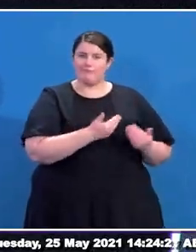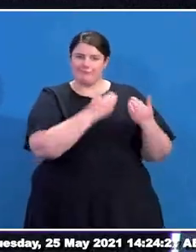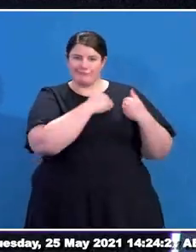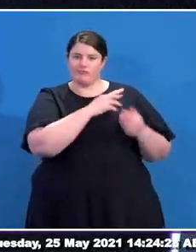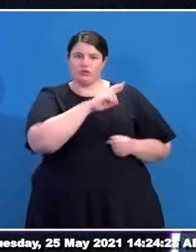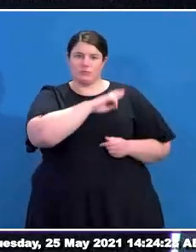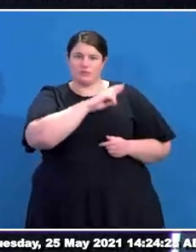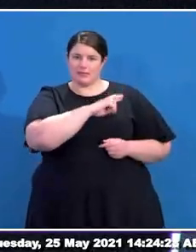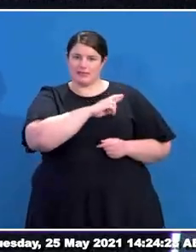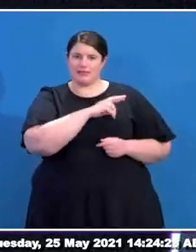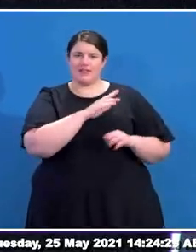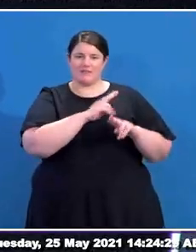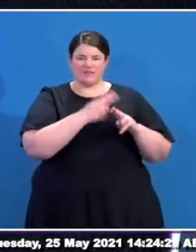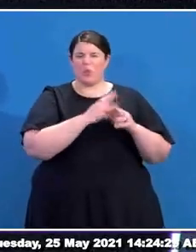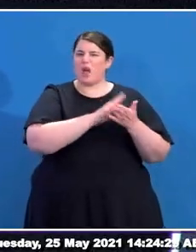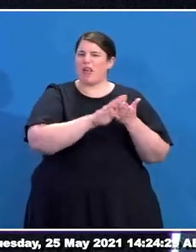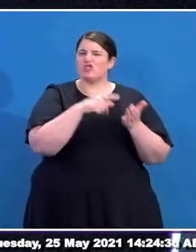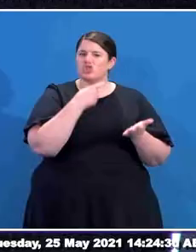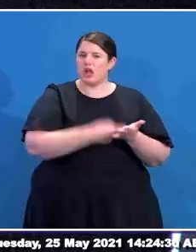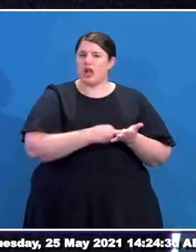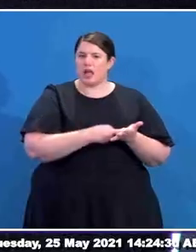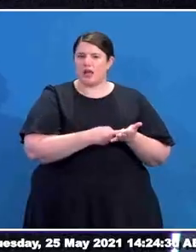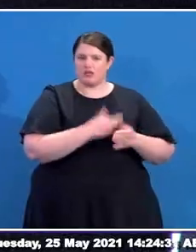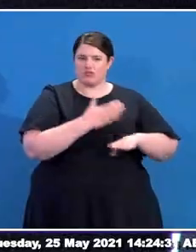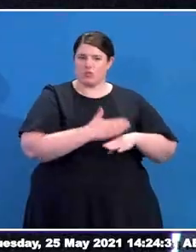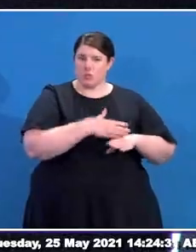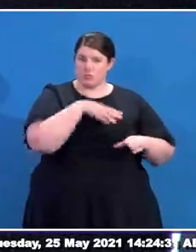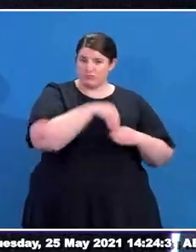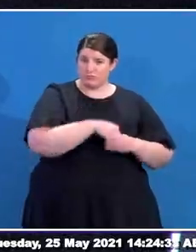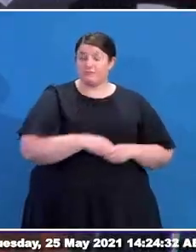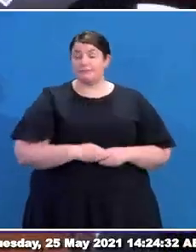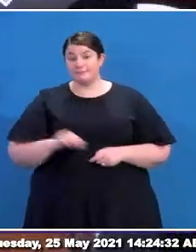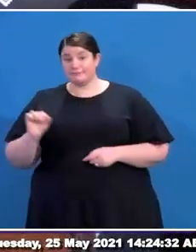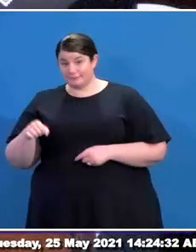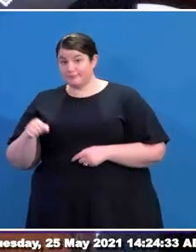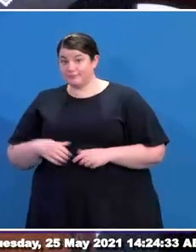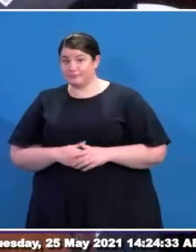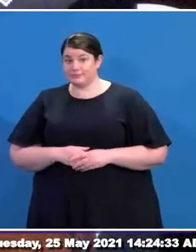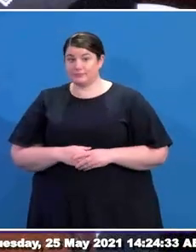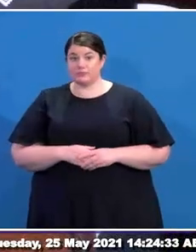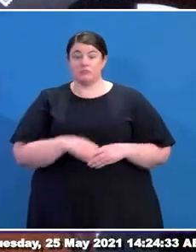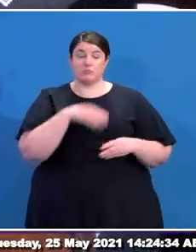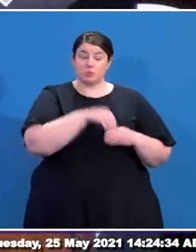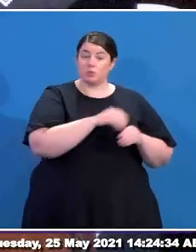human resources position; is that right? That's correct. That covered children's services. MS PIAUD: Yes.